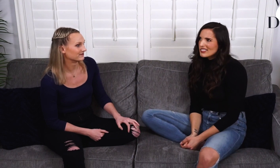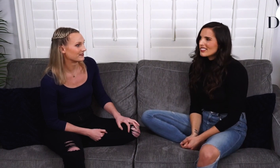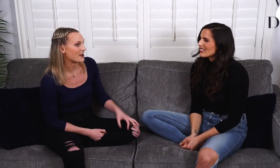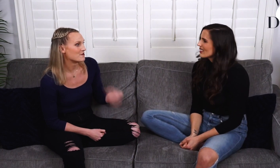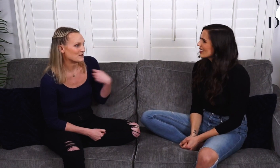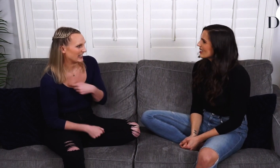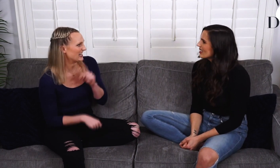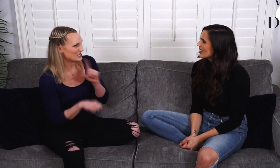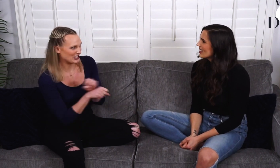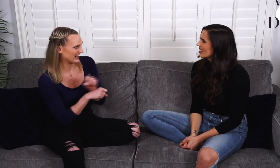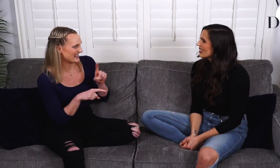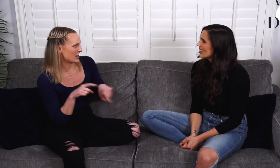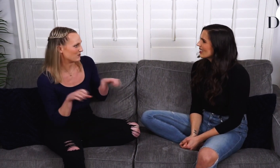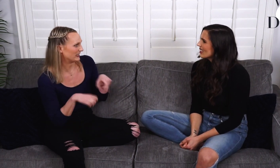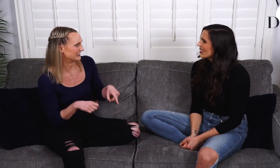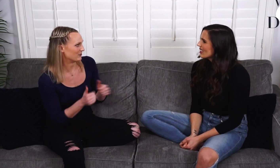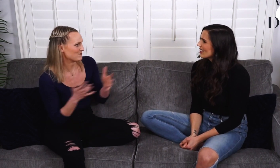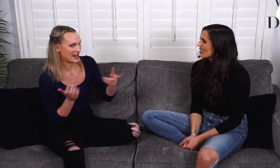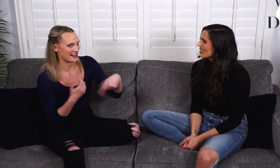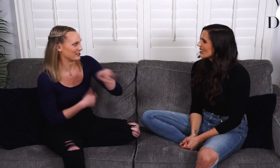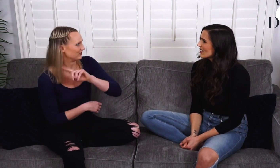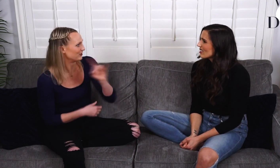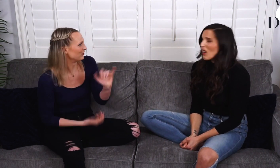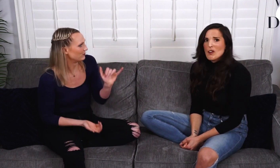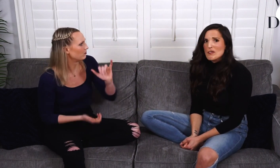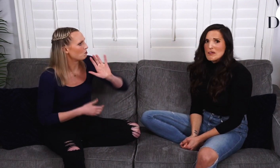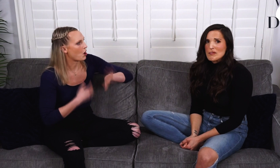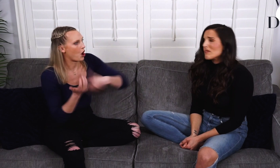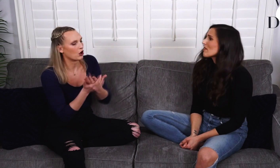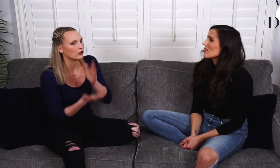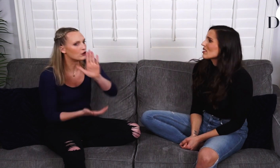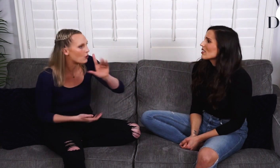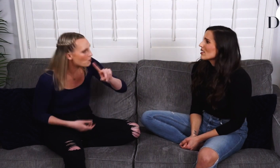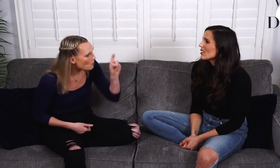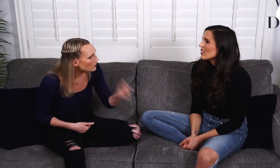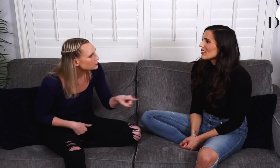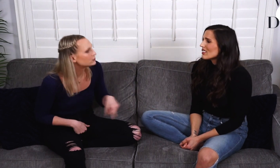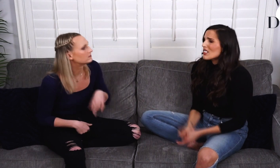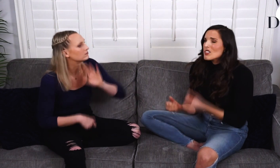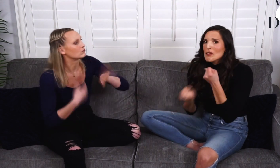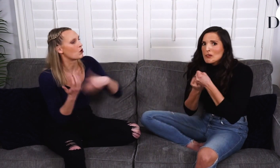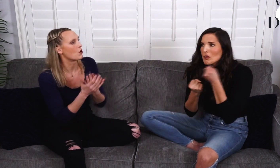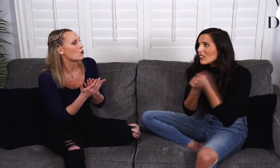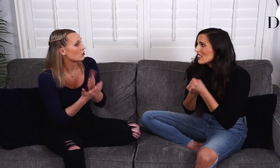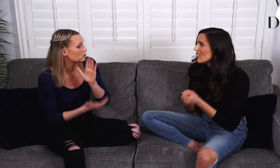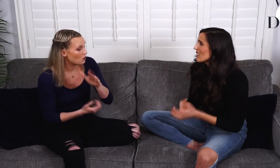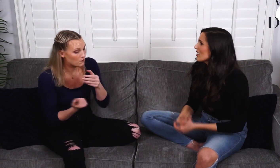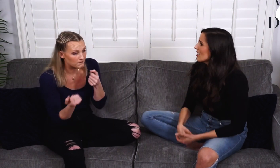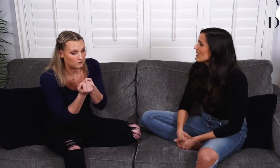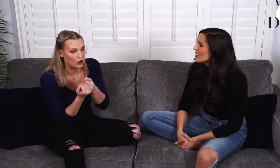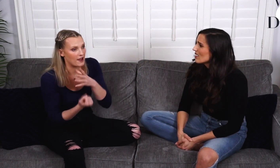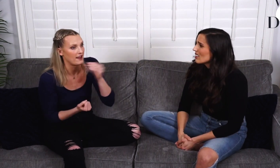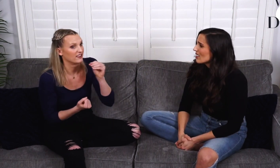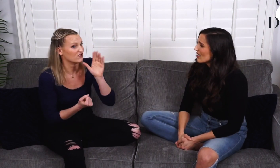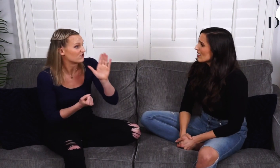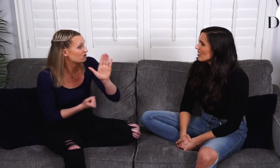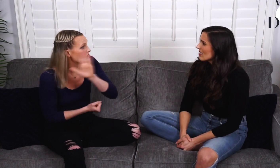Yeah. We literally cannot do this without the listeners either. All of their questions, Support. - All of their support